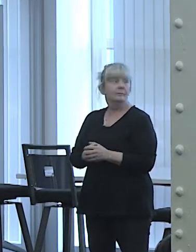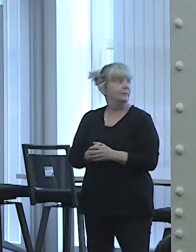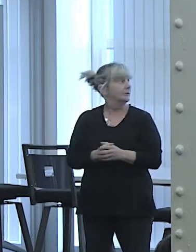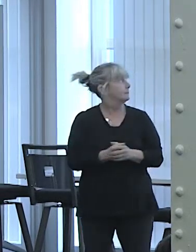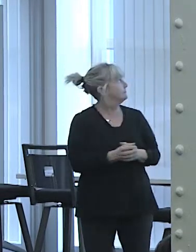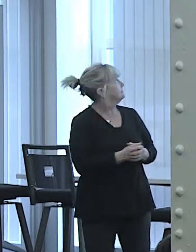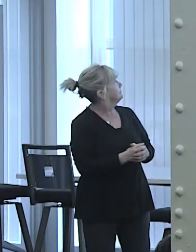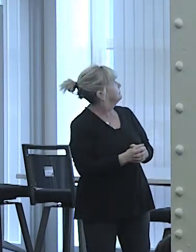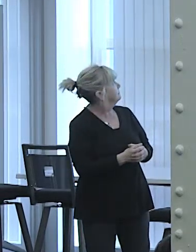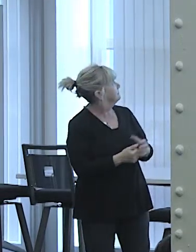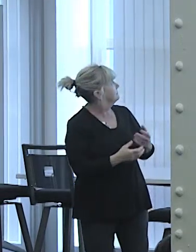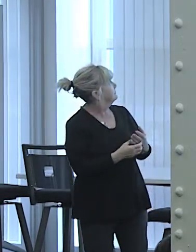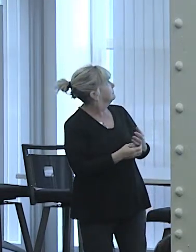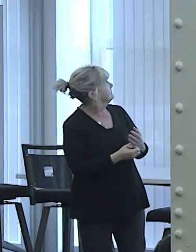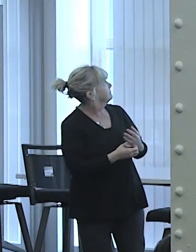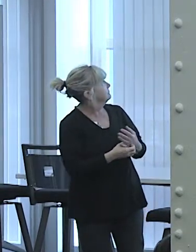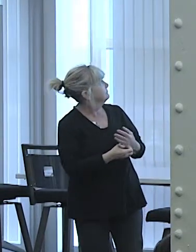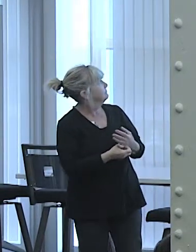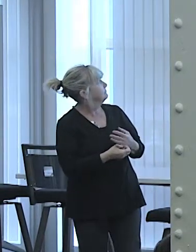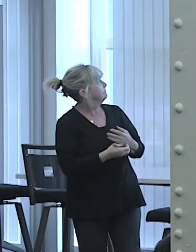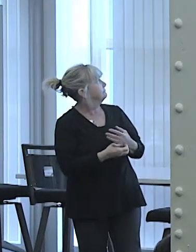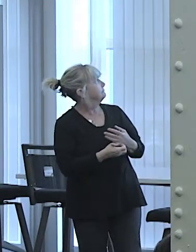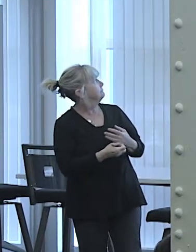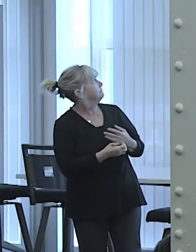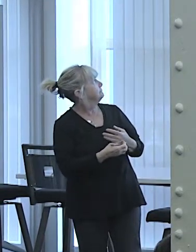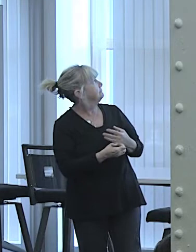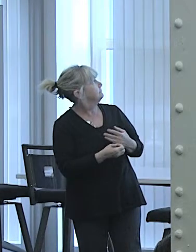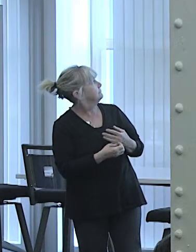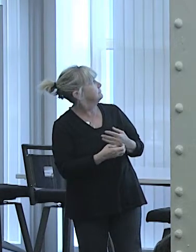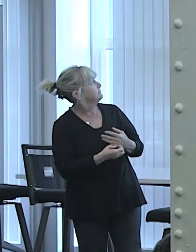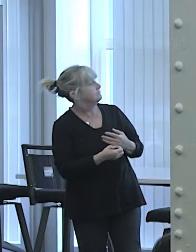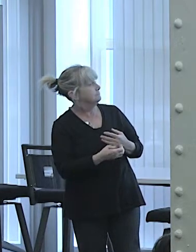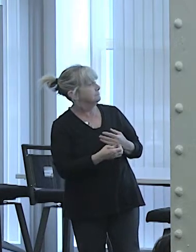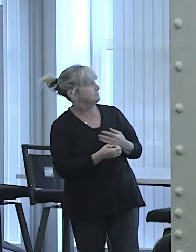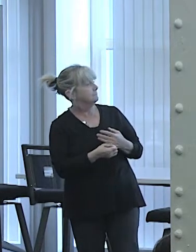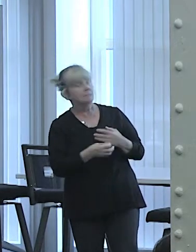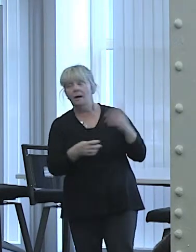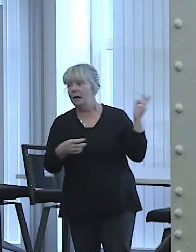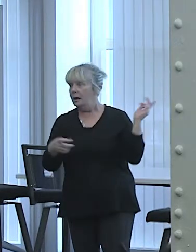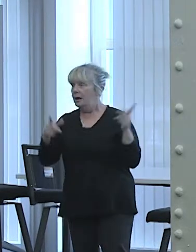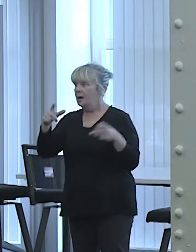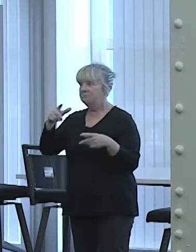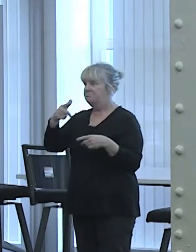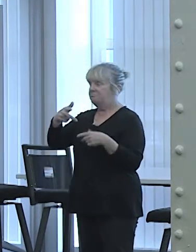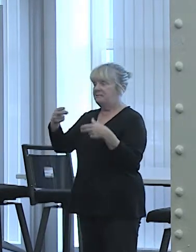I have just figured that out. That is wrong, none of this is working, that's great. Let's just leave it there,